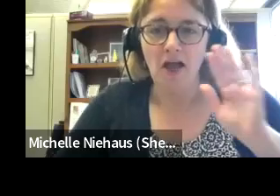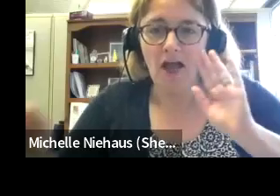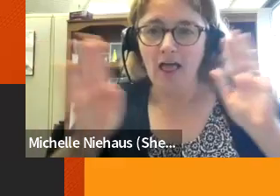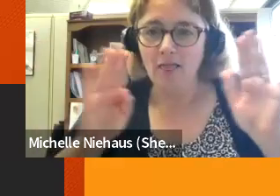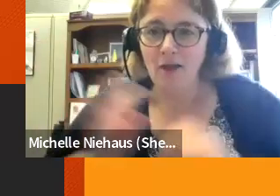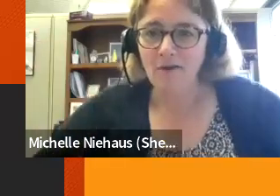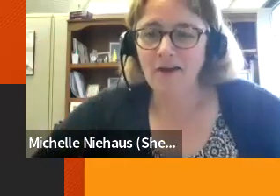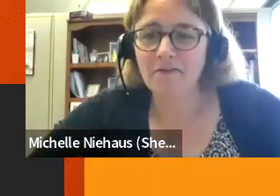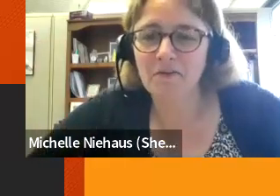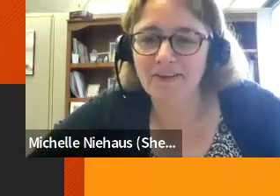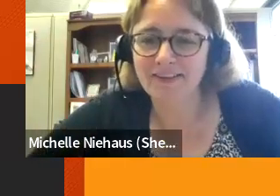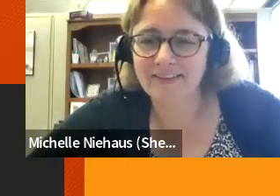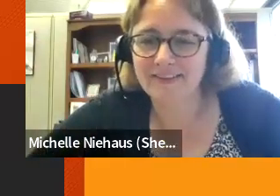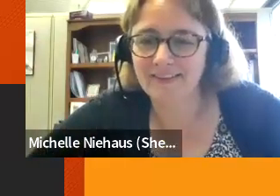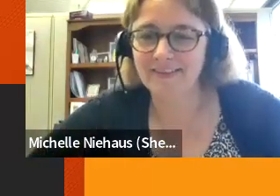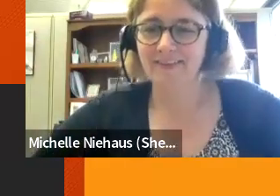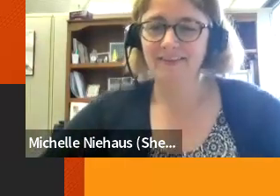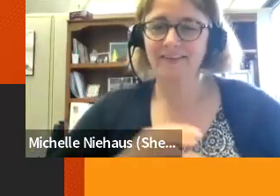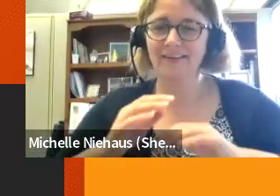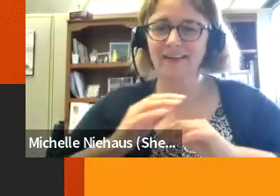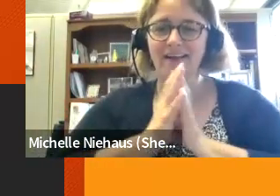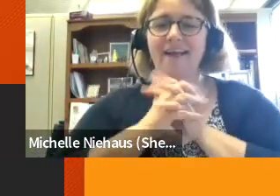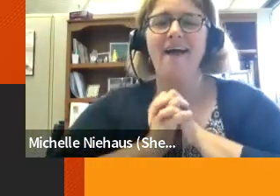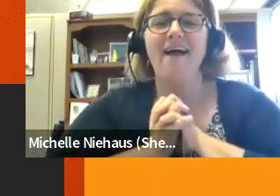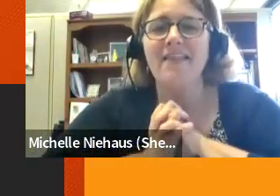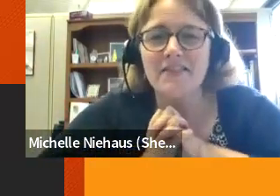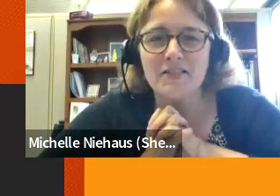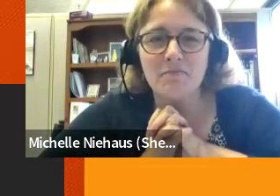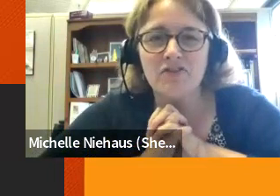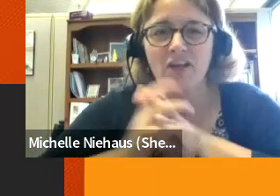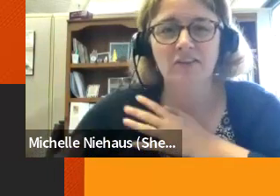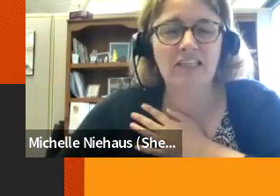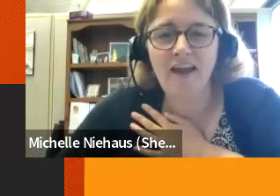HELLO, EVERYONE.